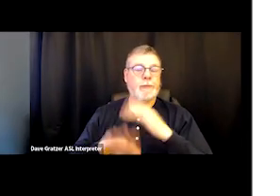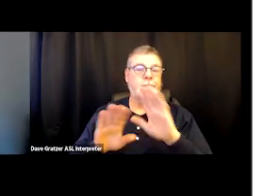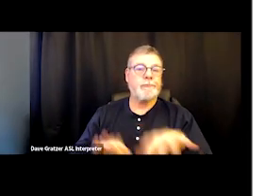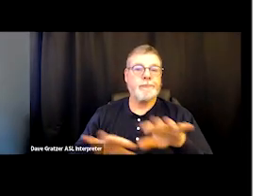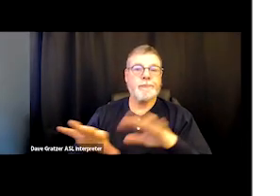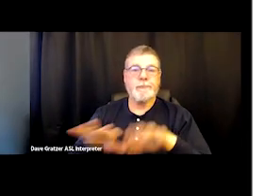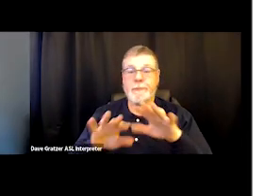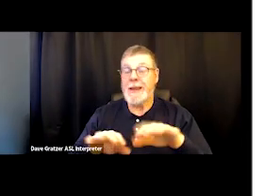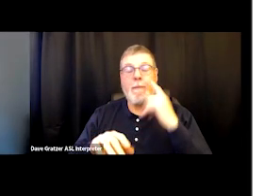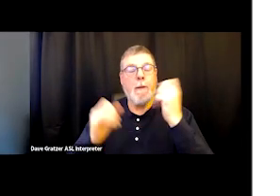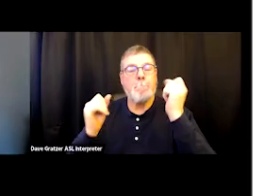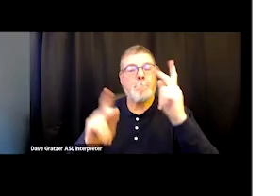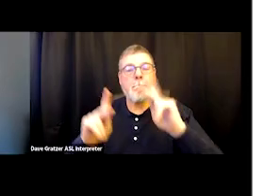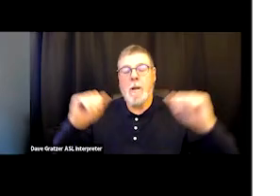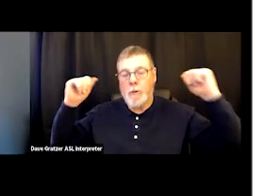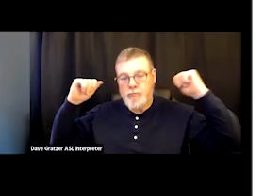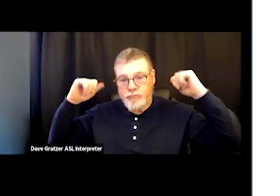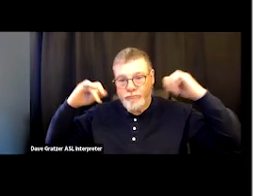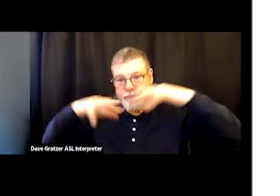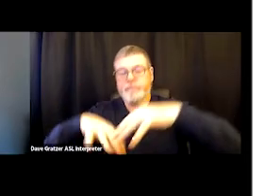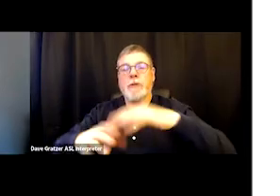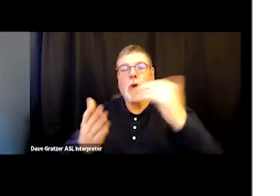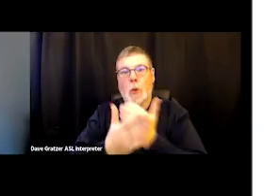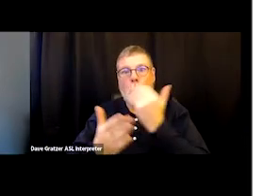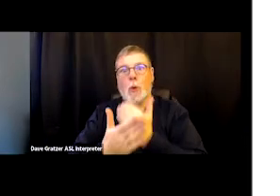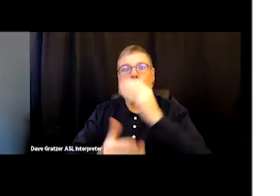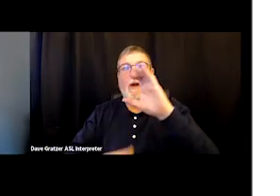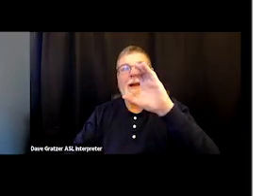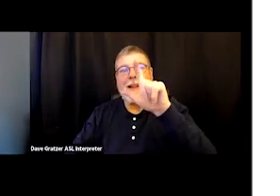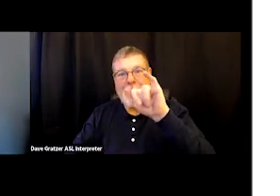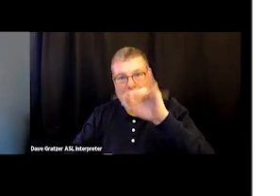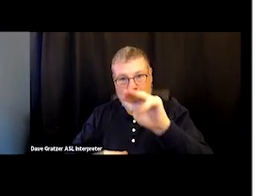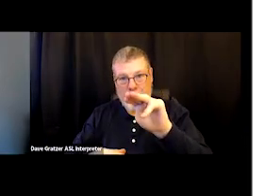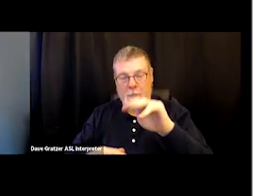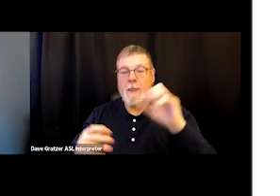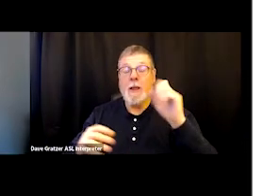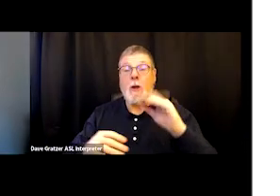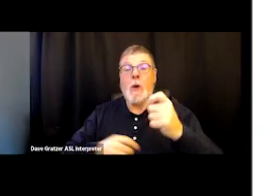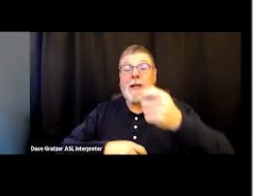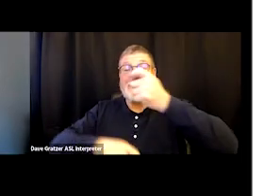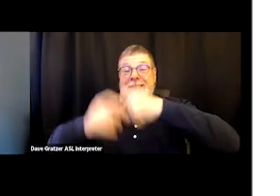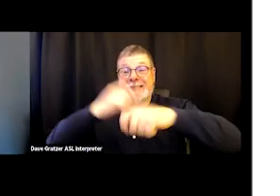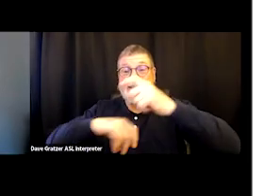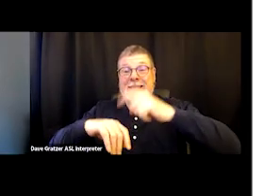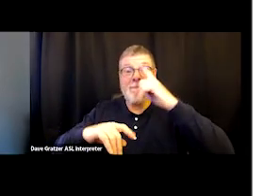are very inundated with processing new disability claims. And so the turnaround time for them processing